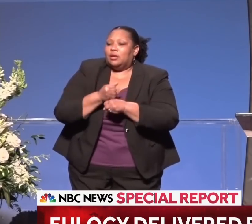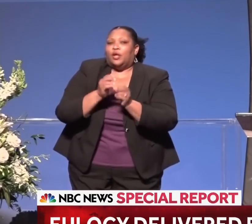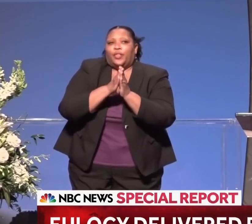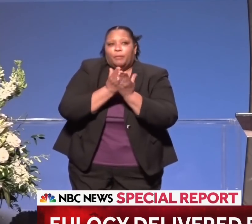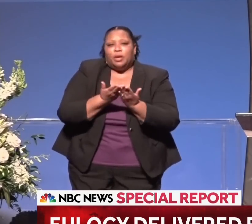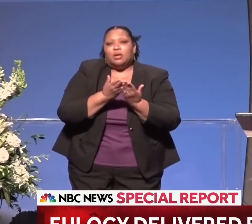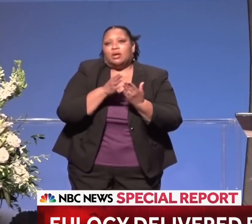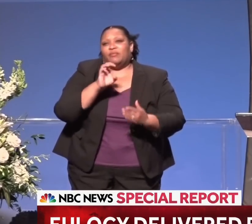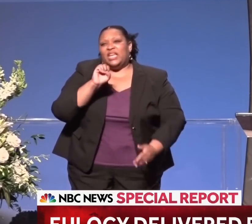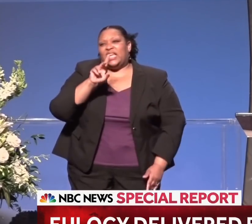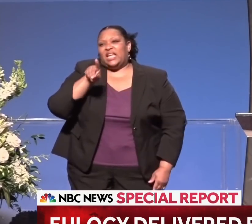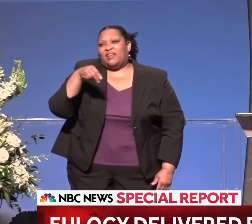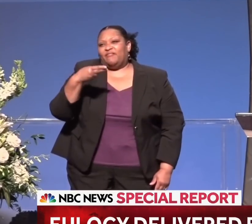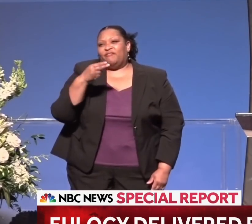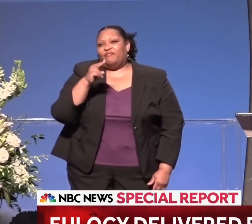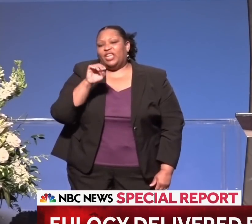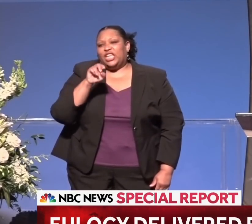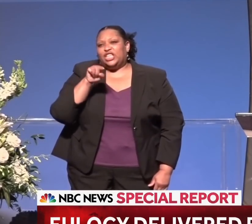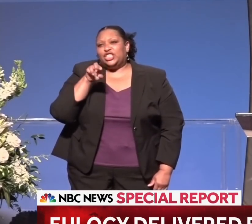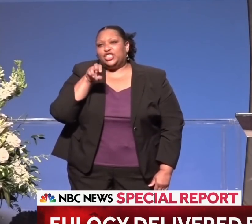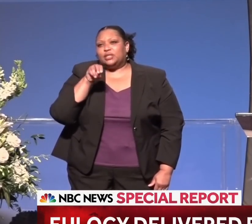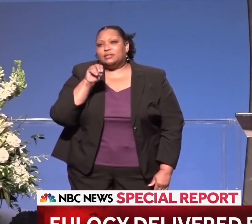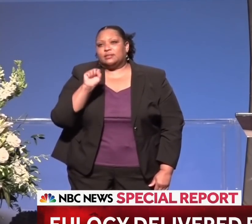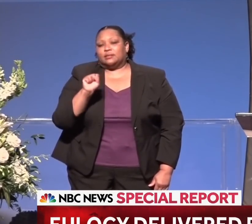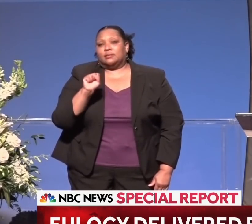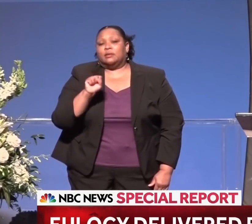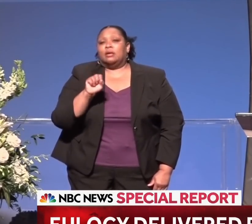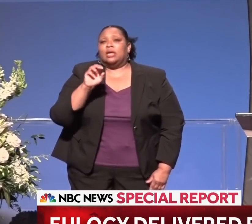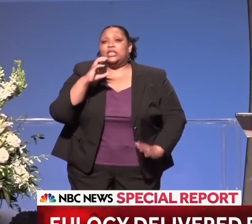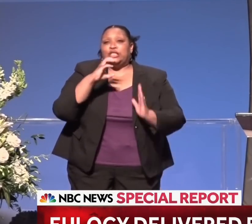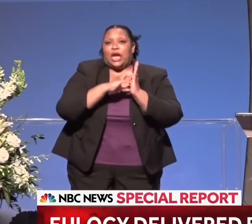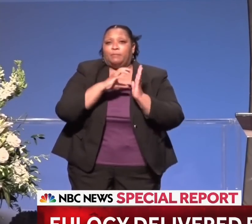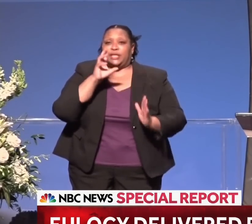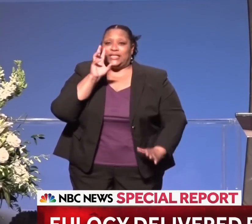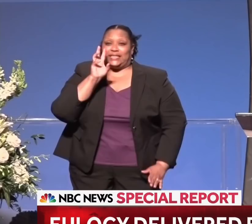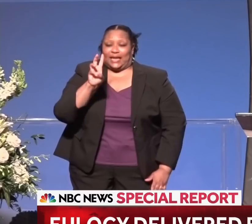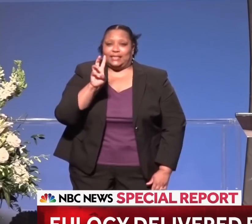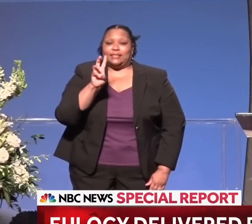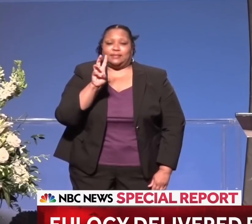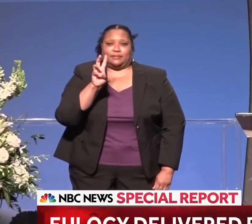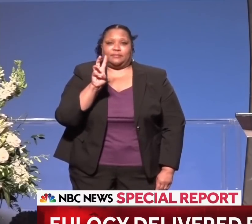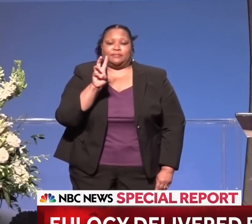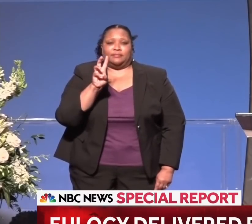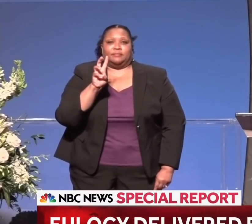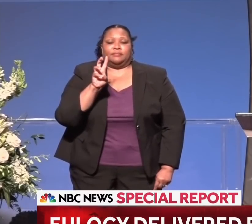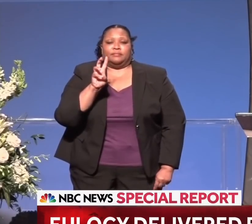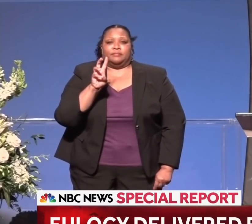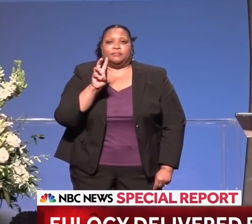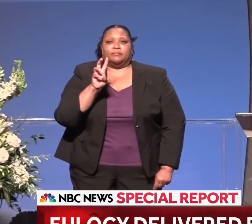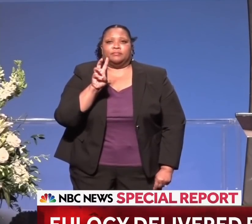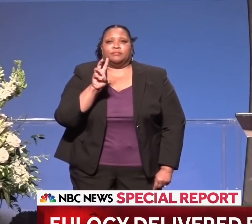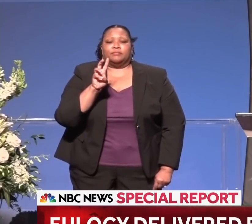I WANT YOU TO TURN BRIEFLY TO THE BOOK OF EPHESIANS, SIXTH